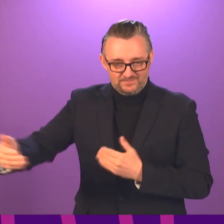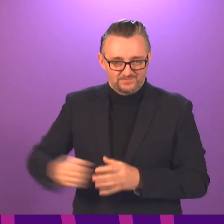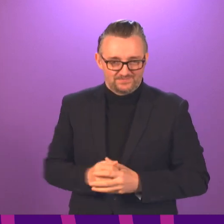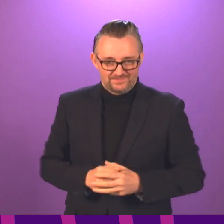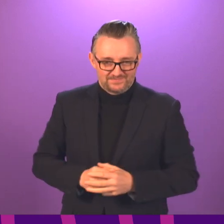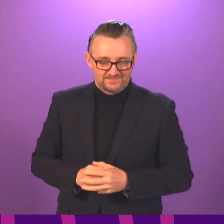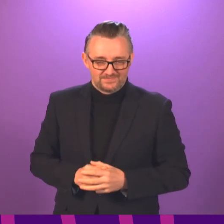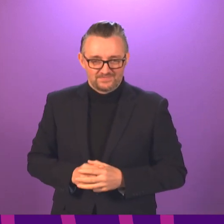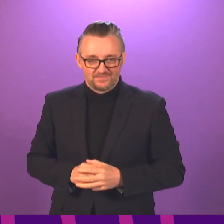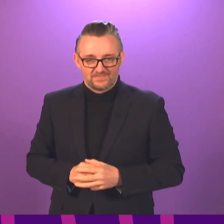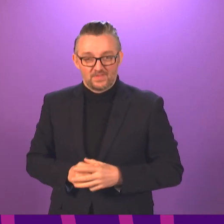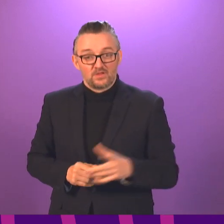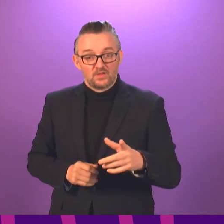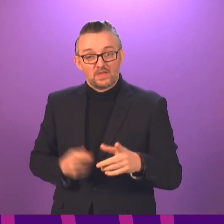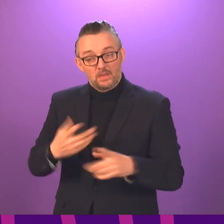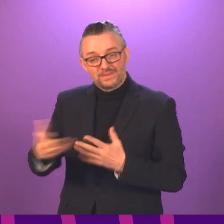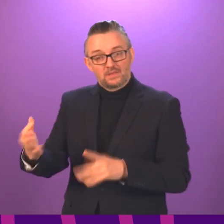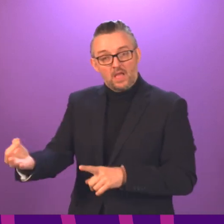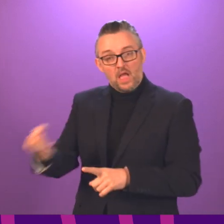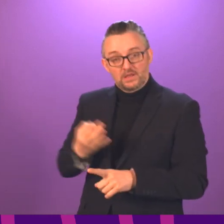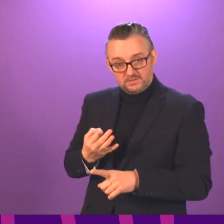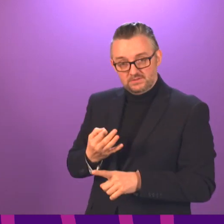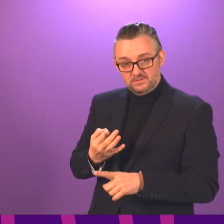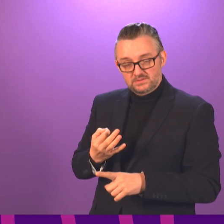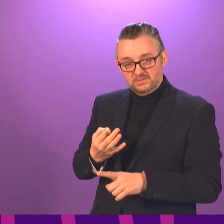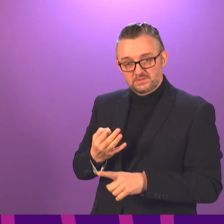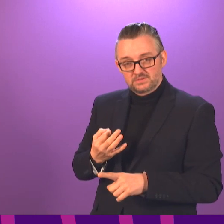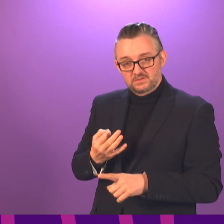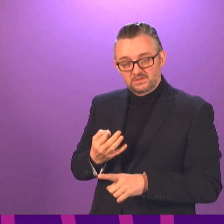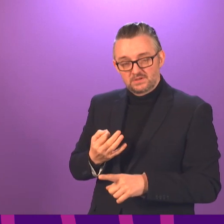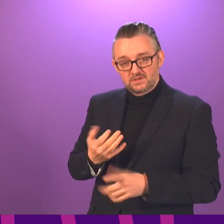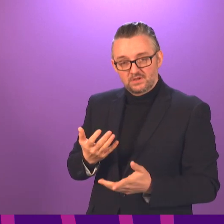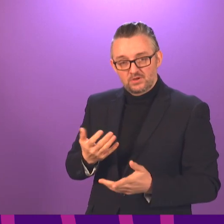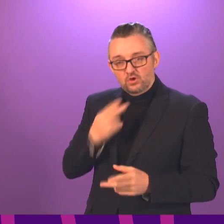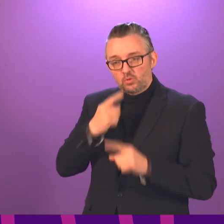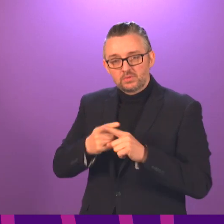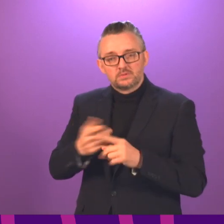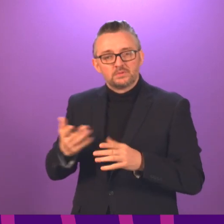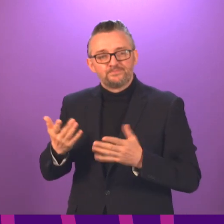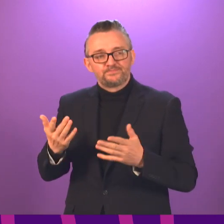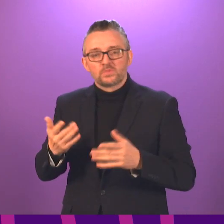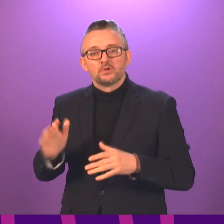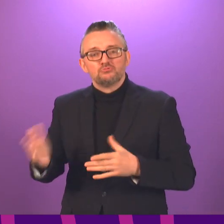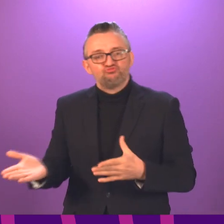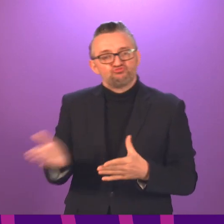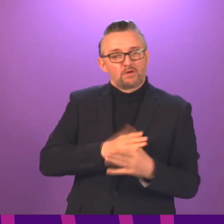In answer to Anas Sarwar’s question on a national recovery plan for education, I say